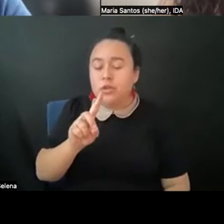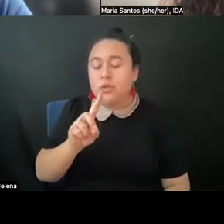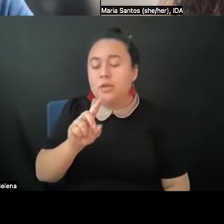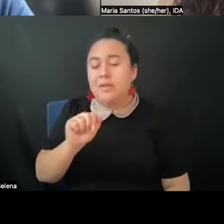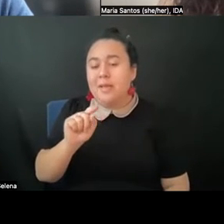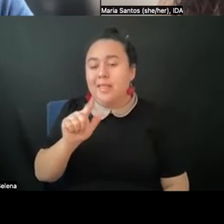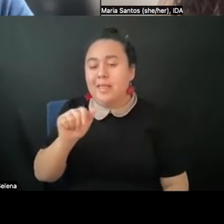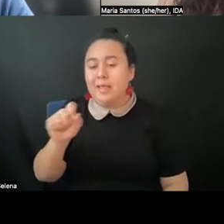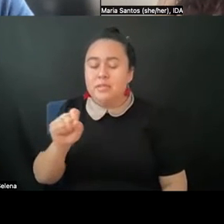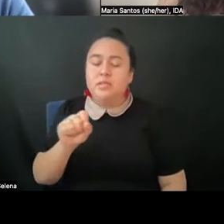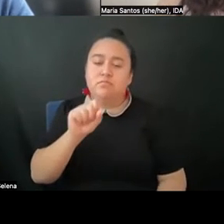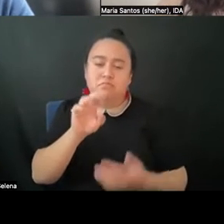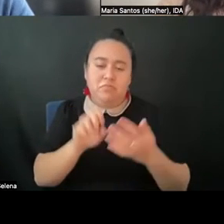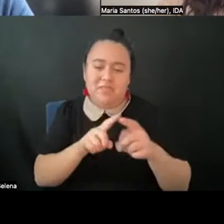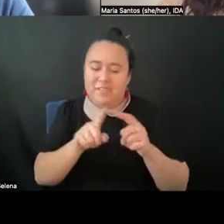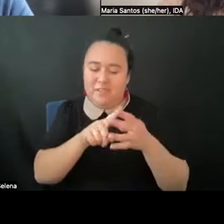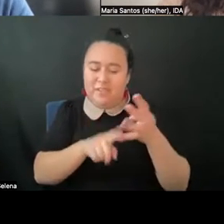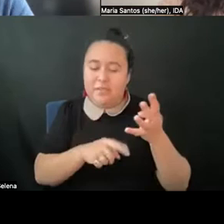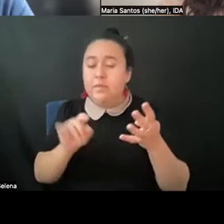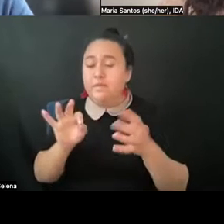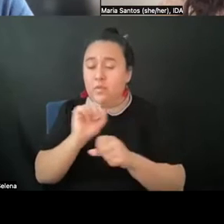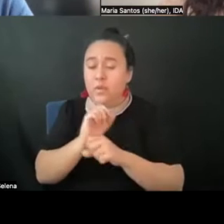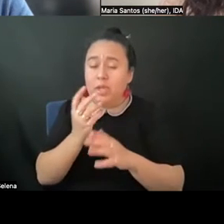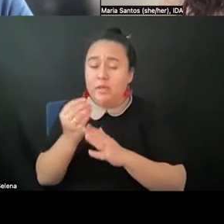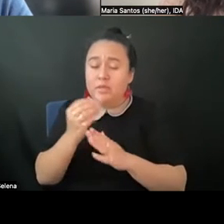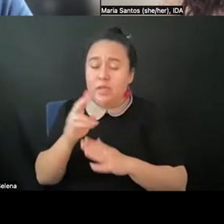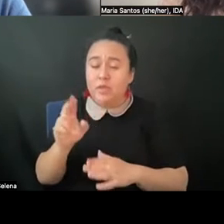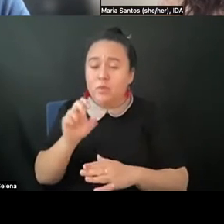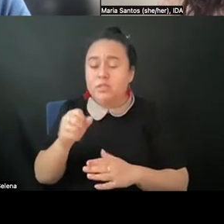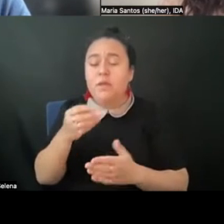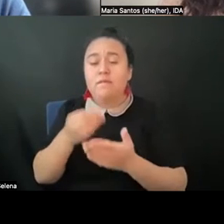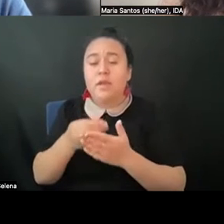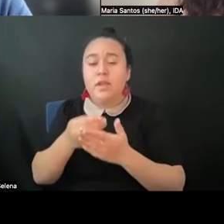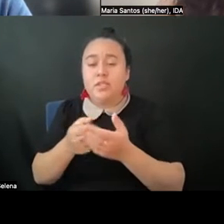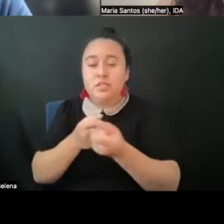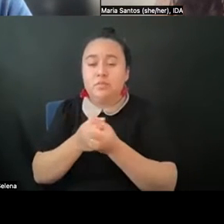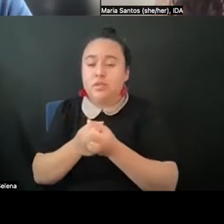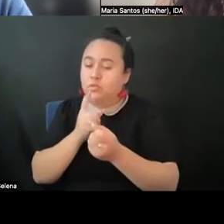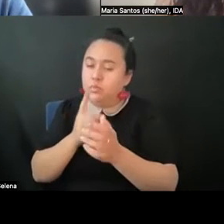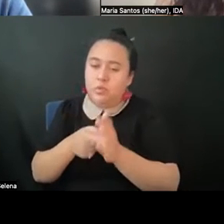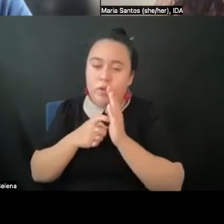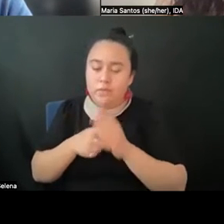But again, if you are working outside the U.S., fiscal sponsorship will be required.